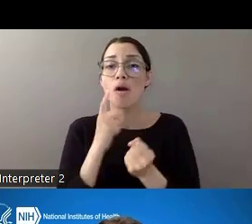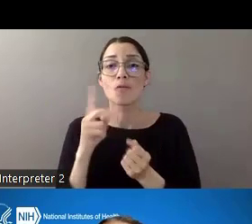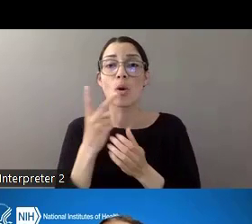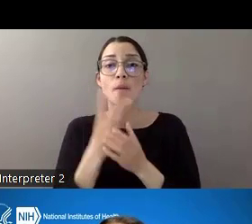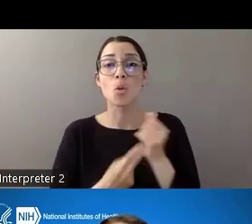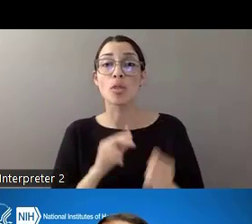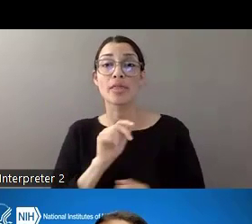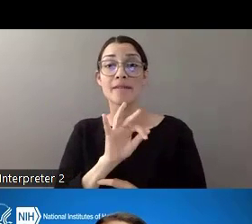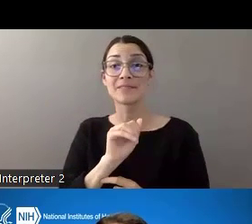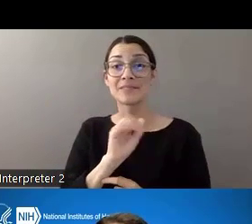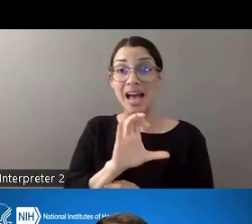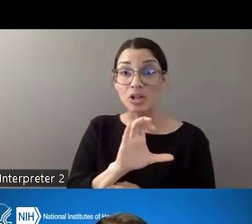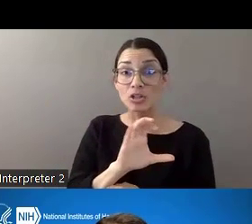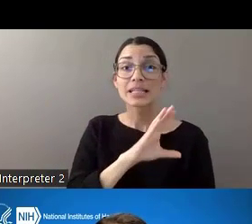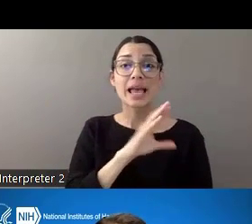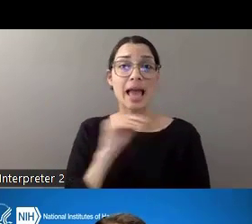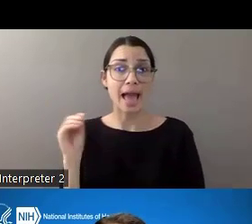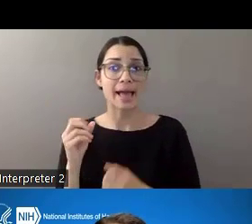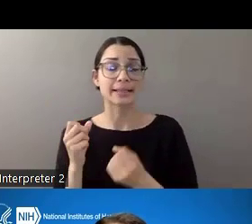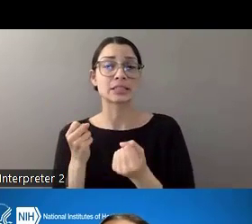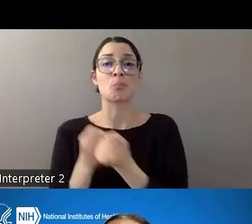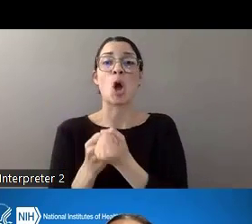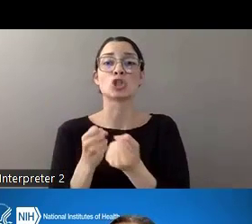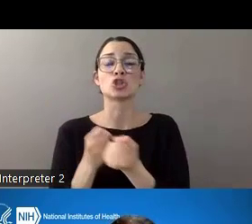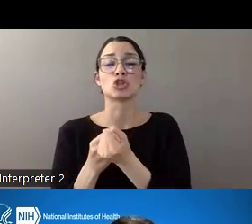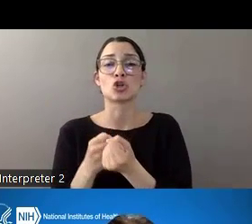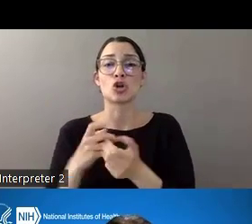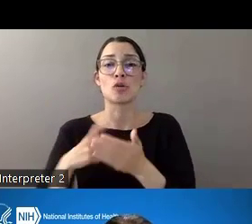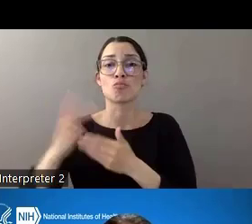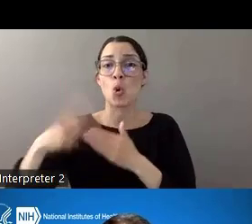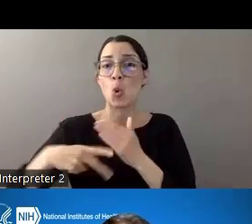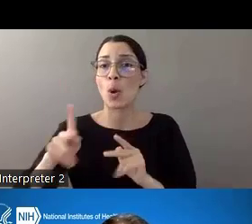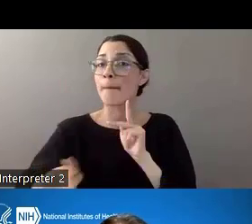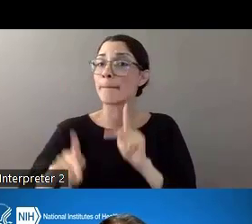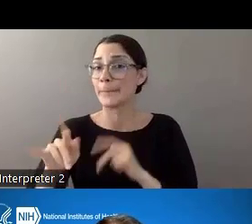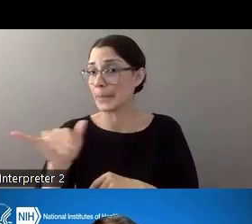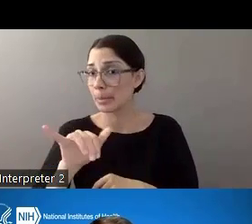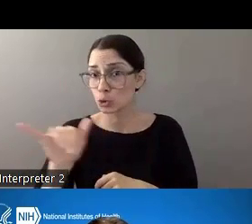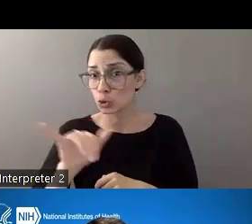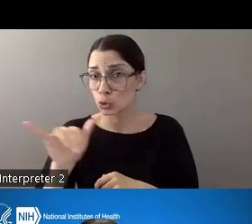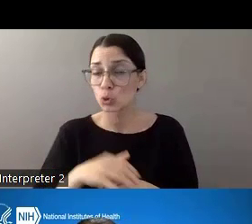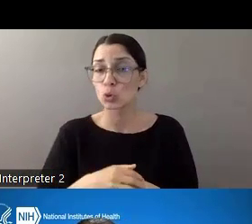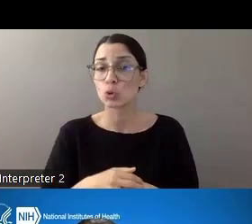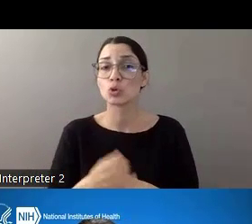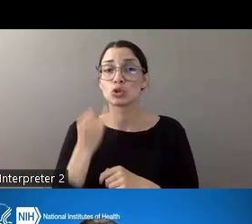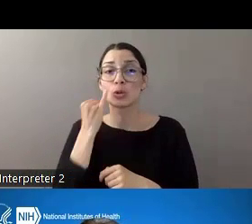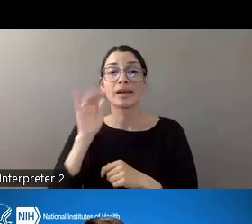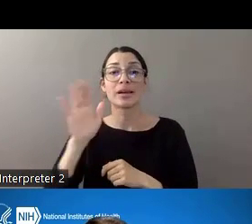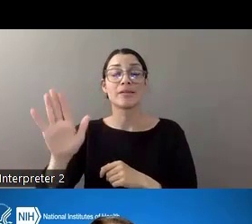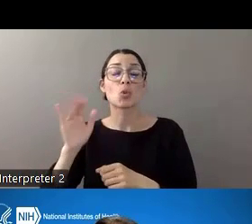but also for sponsored programs people. So again, go to that if you institution is R16-eligible.